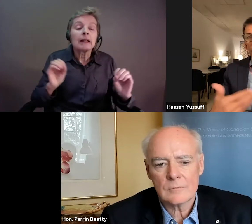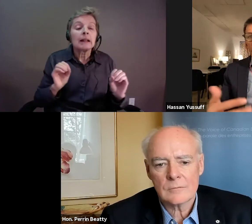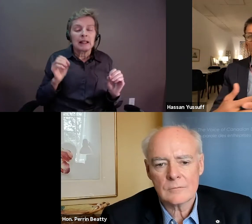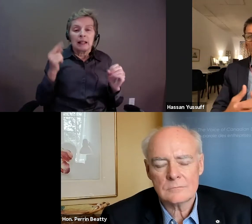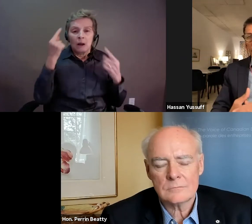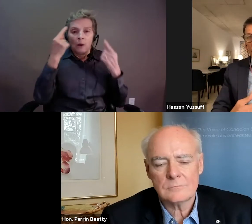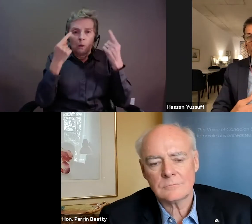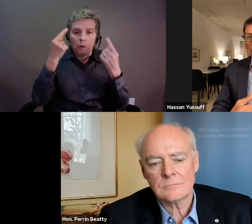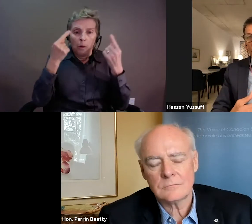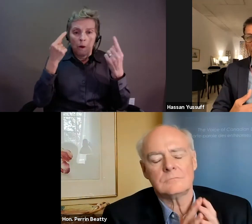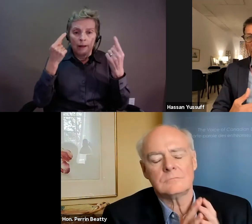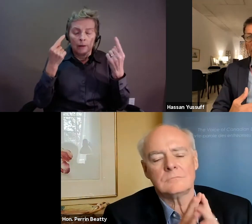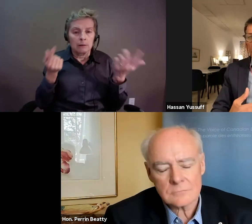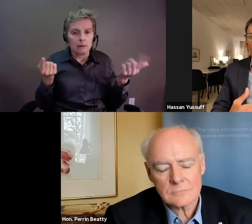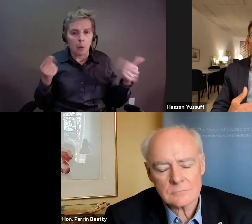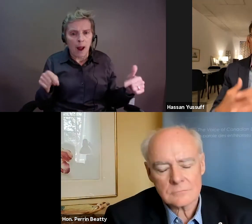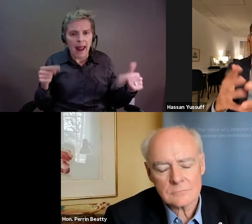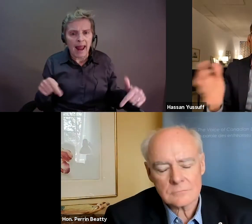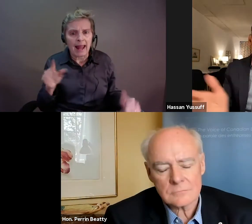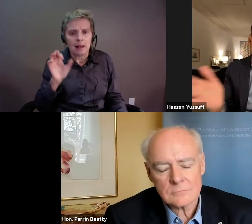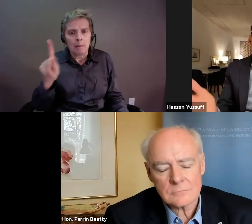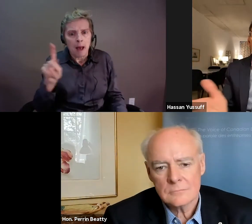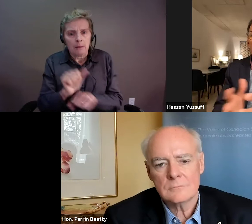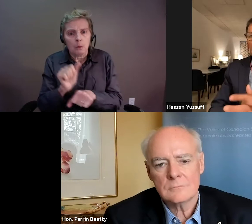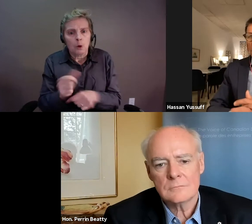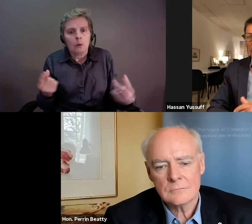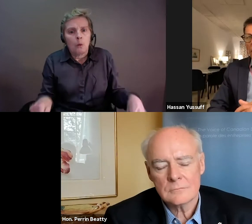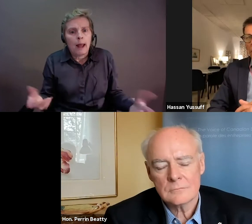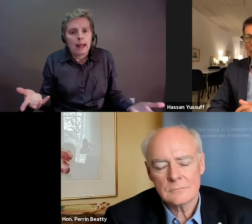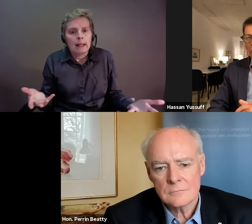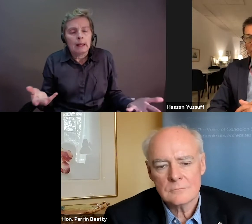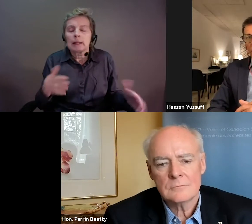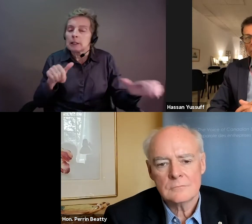we return to work so that that challenges still remain. And I think many employers who are also